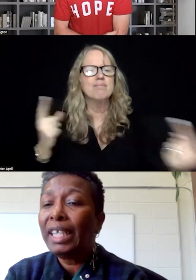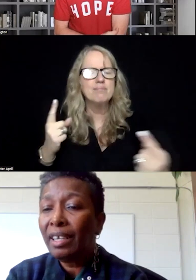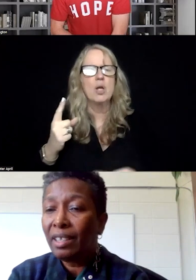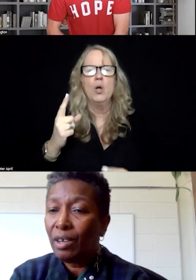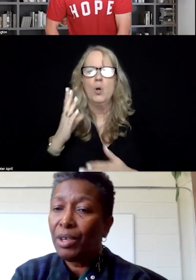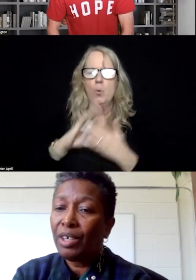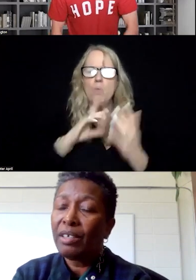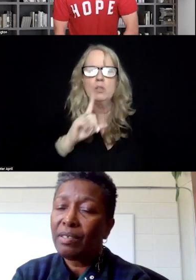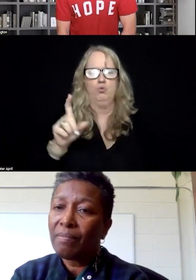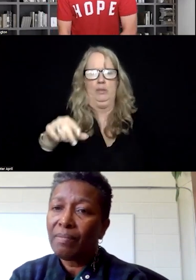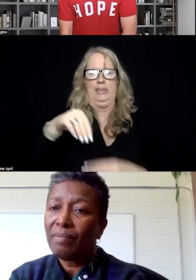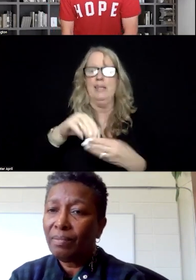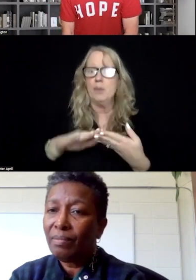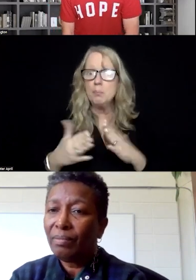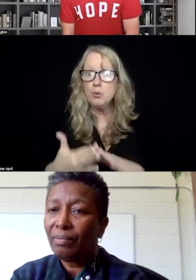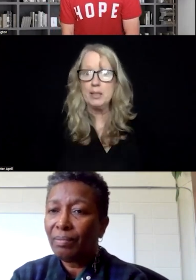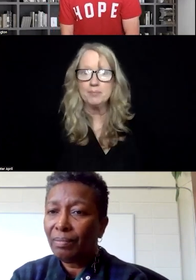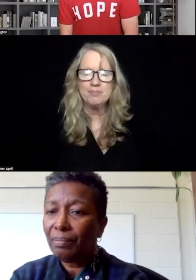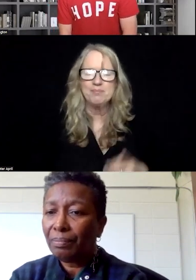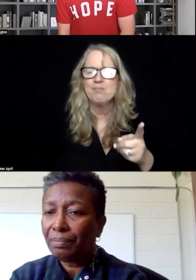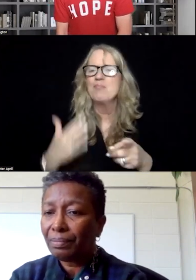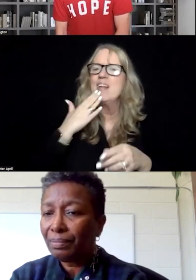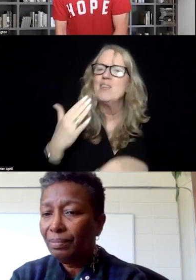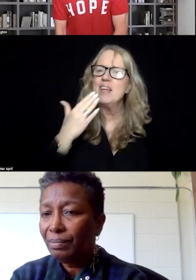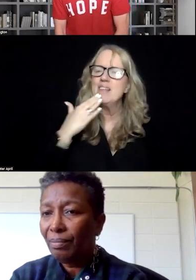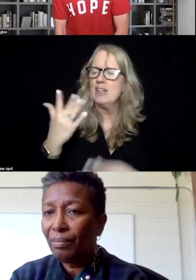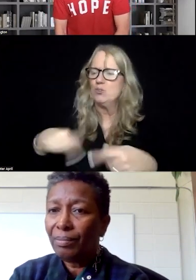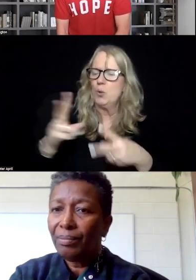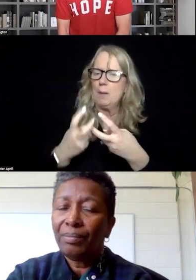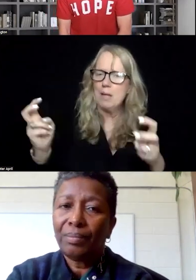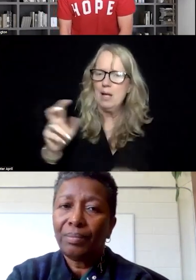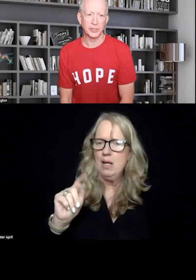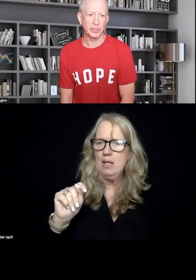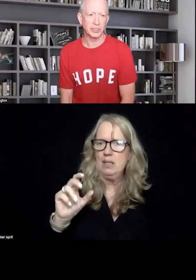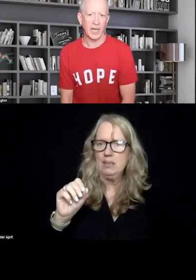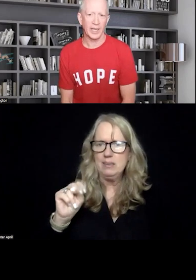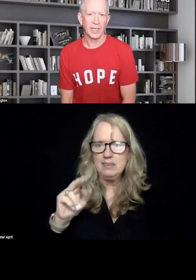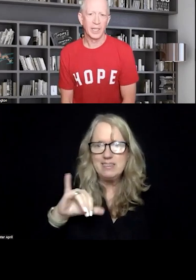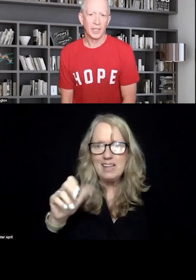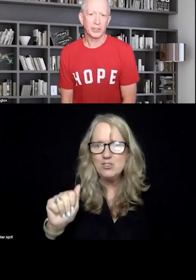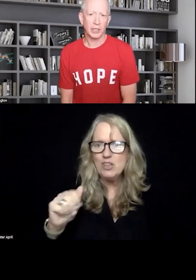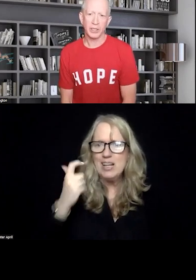NEEDED FOR THE COMMUNITIES. >> THANK YOU FOR THE PANEL. TONJA,